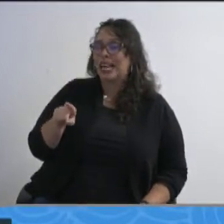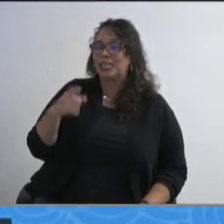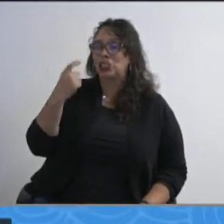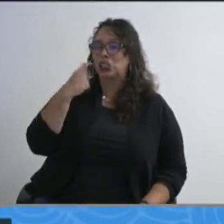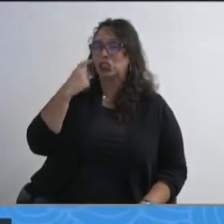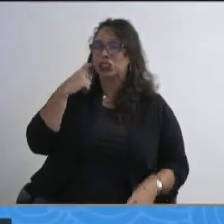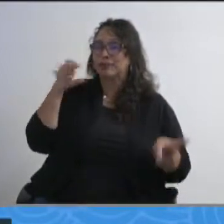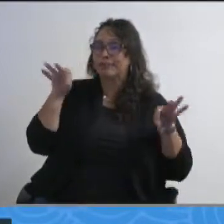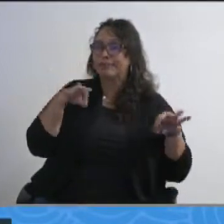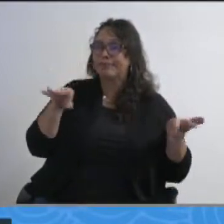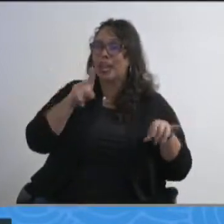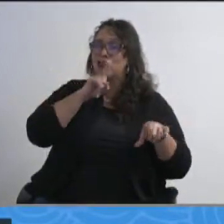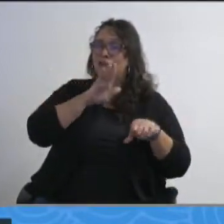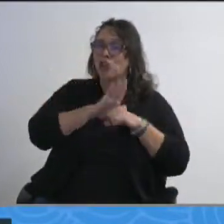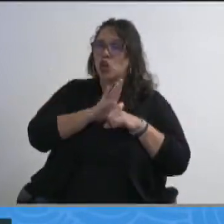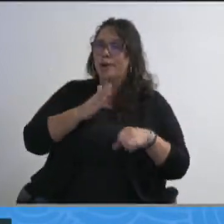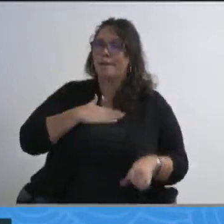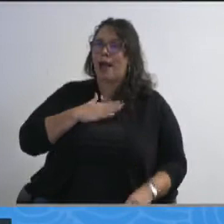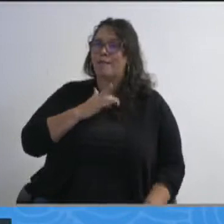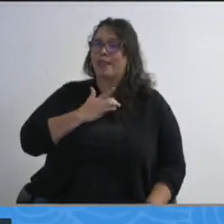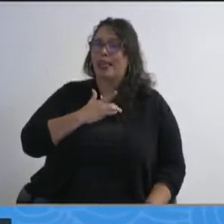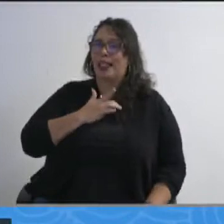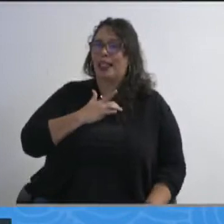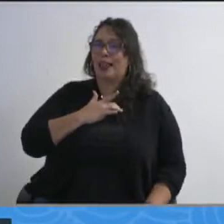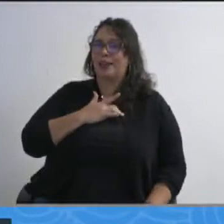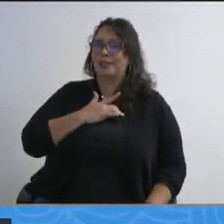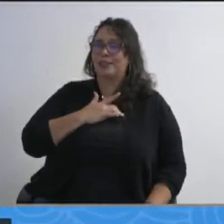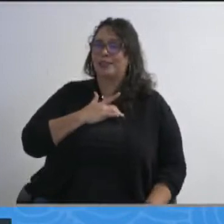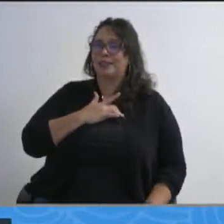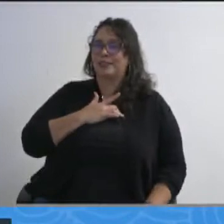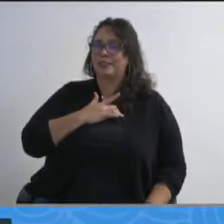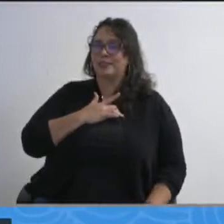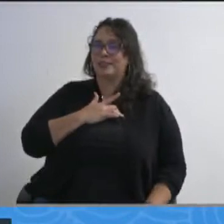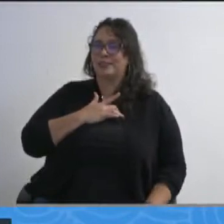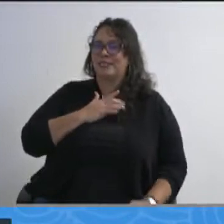just confirms my feelings that the gap is not that large,